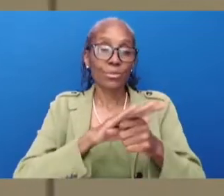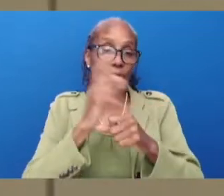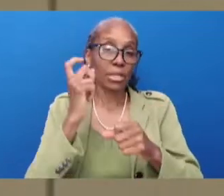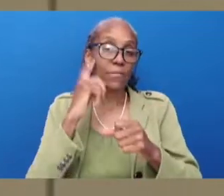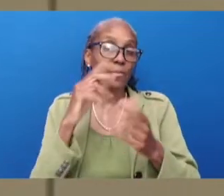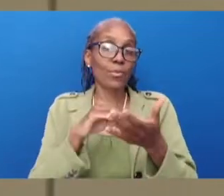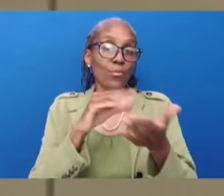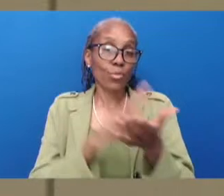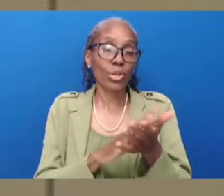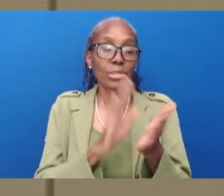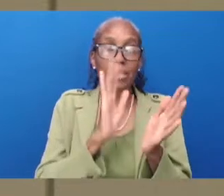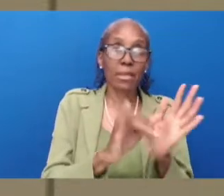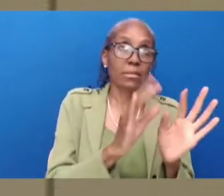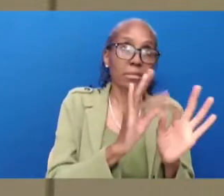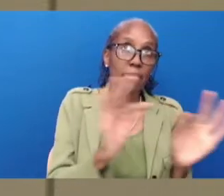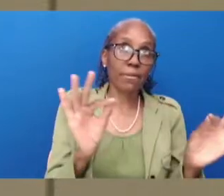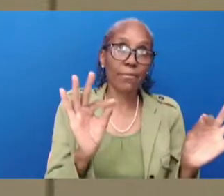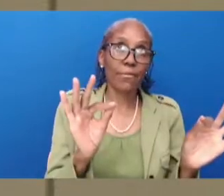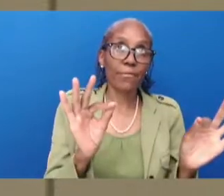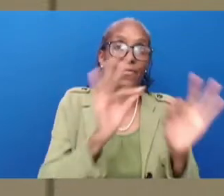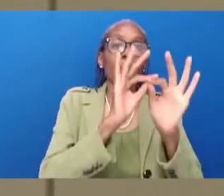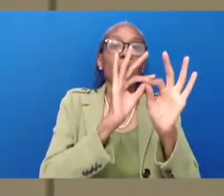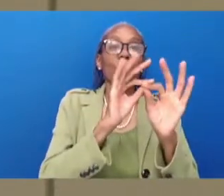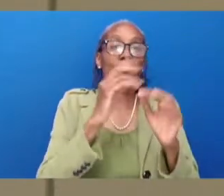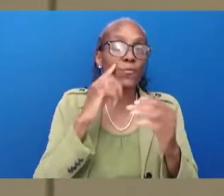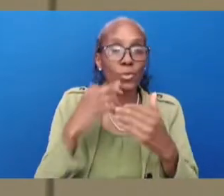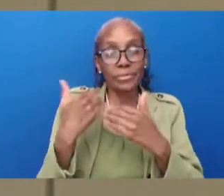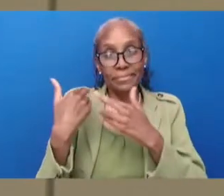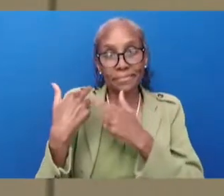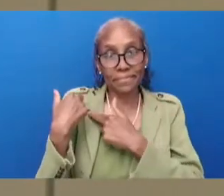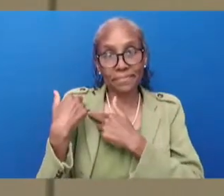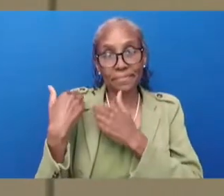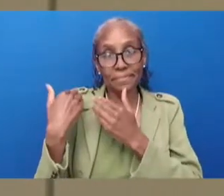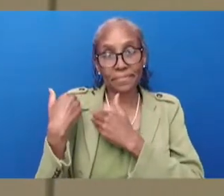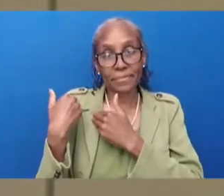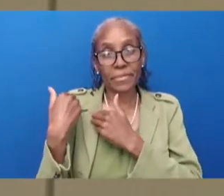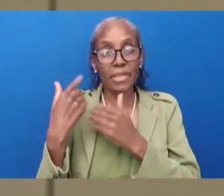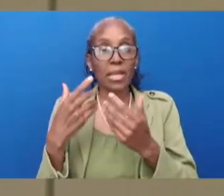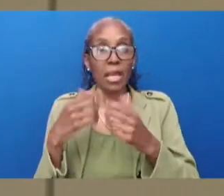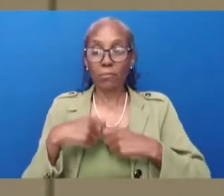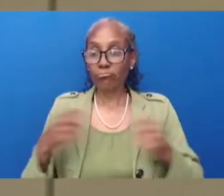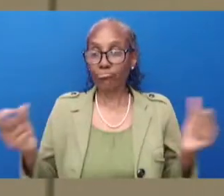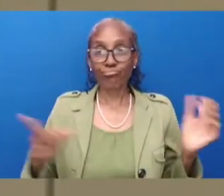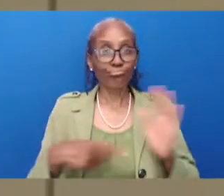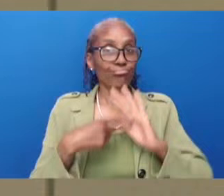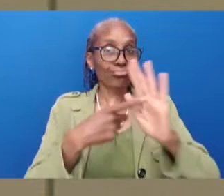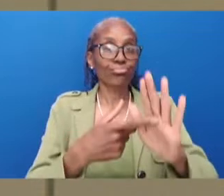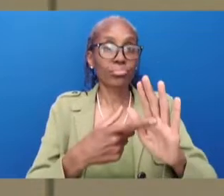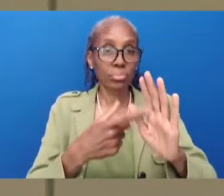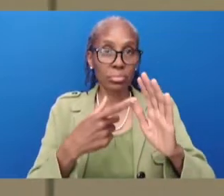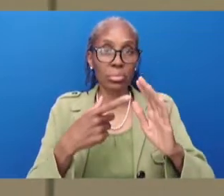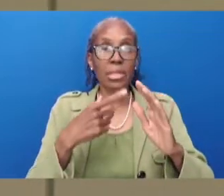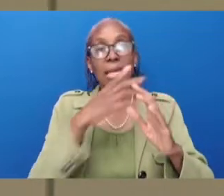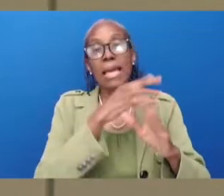FILINGS, AND PROTECTION OF LOCAL